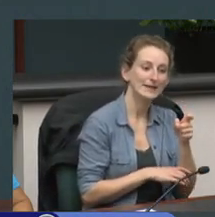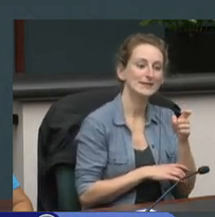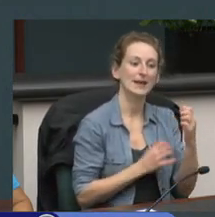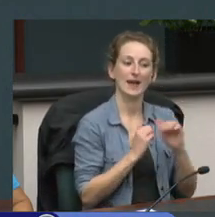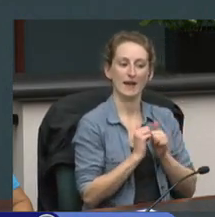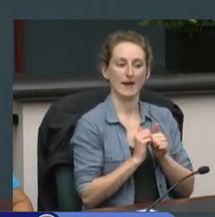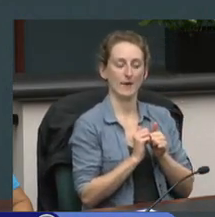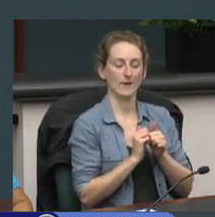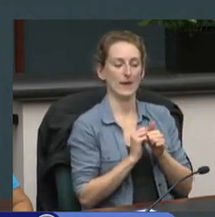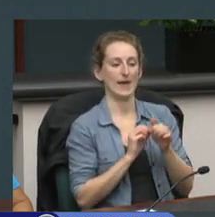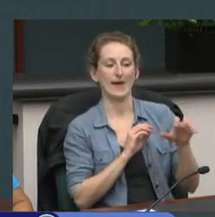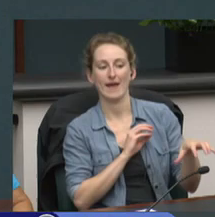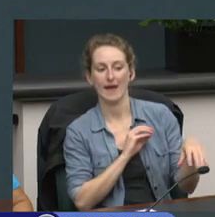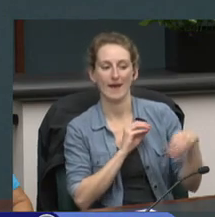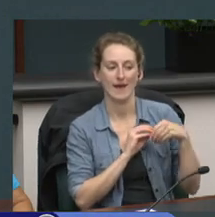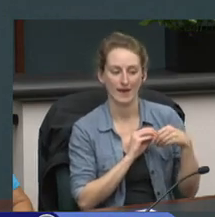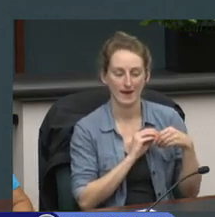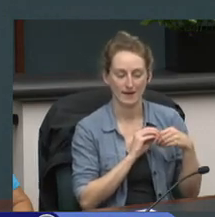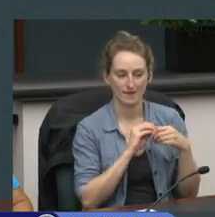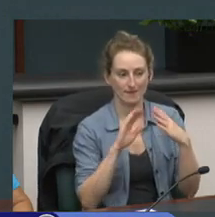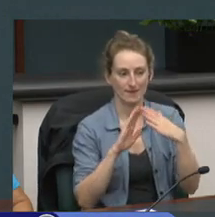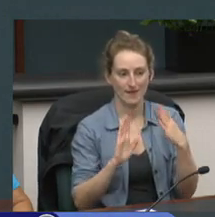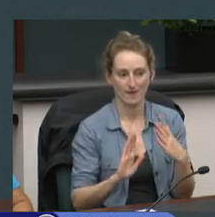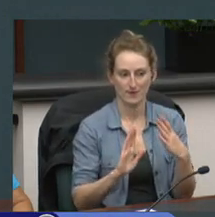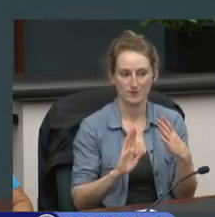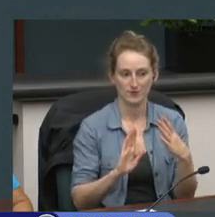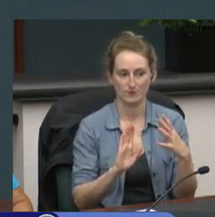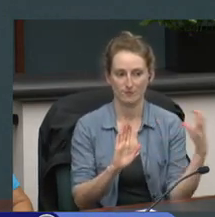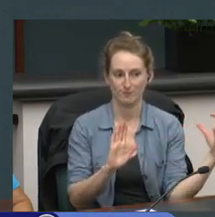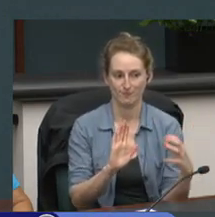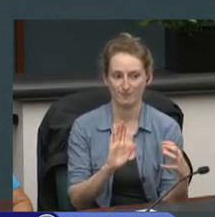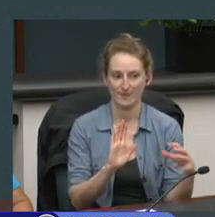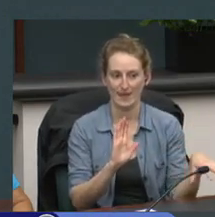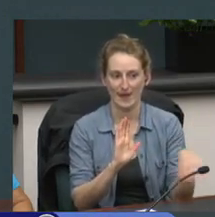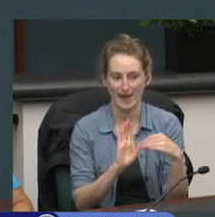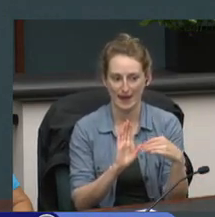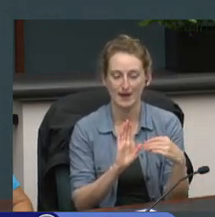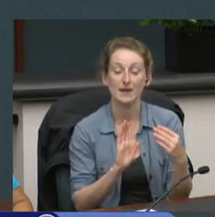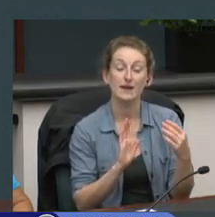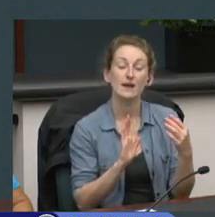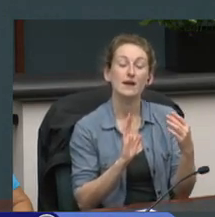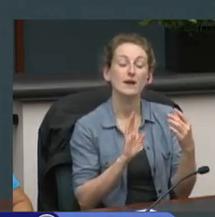by the historic Commission in a regular historic district there would be review